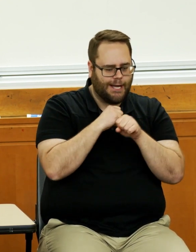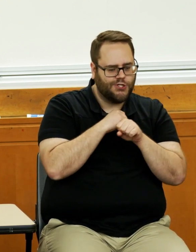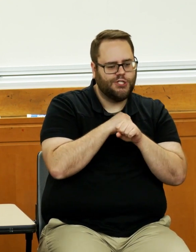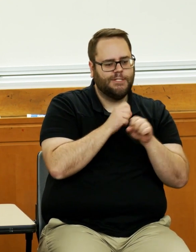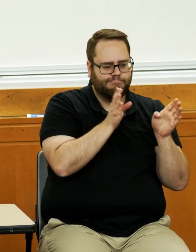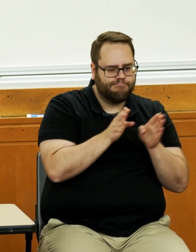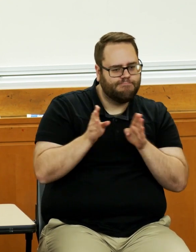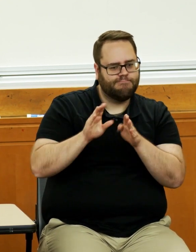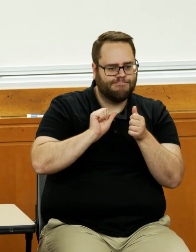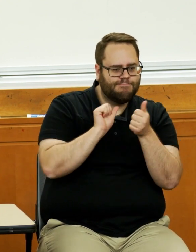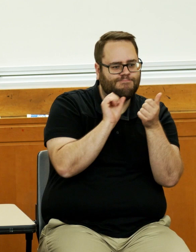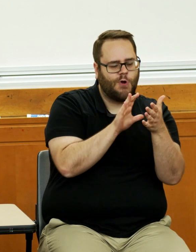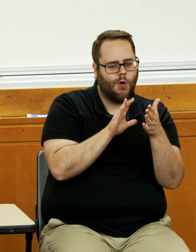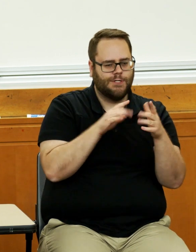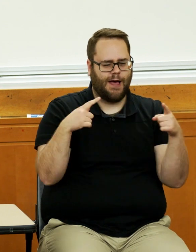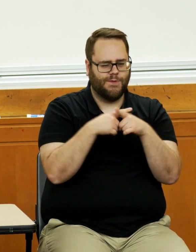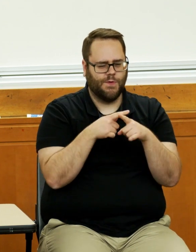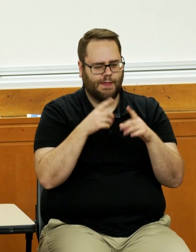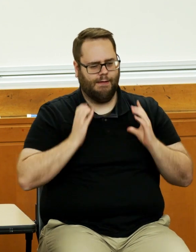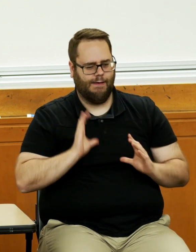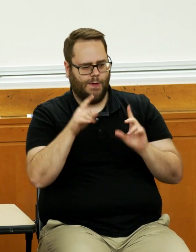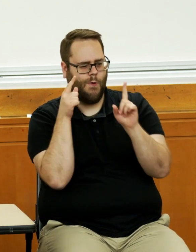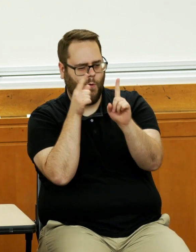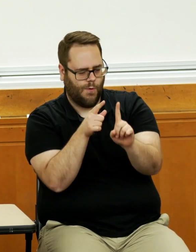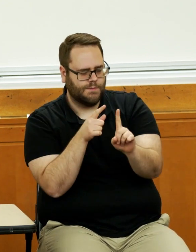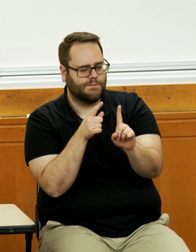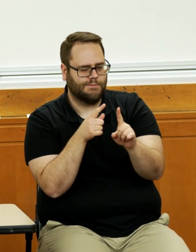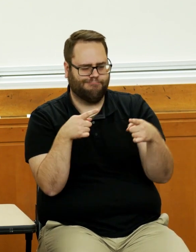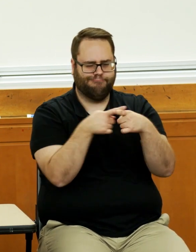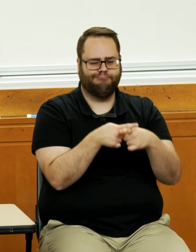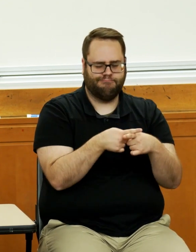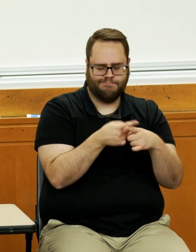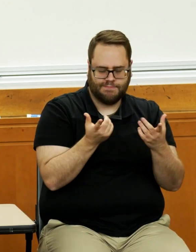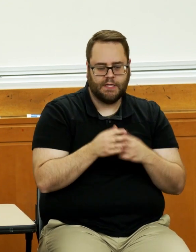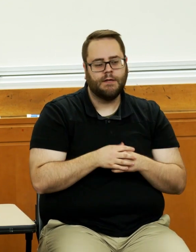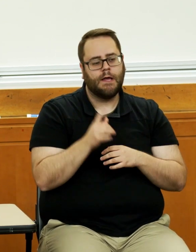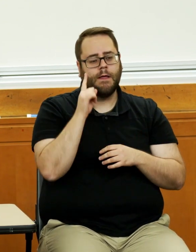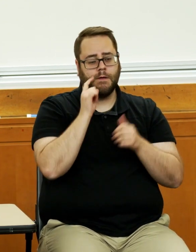with individual client’s goals or wishes. I think most, if not all, social justice lawyers,